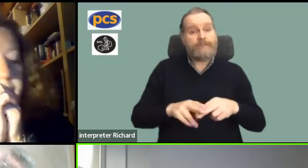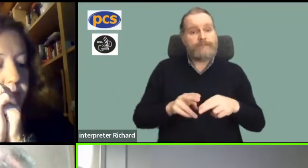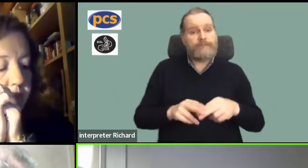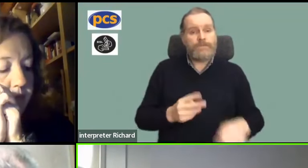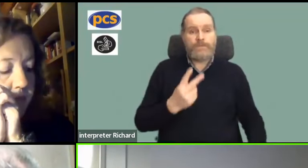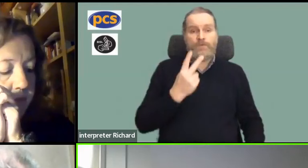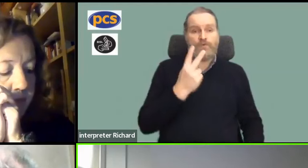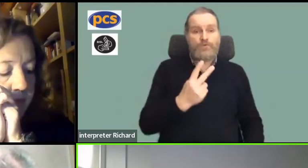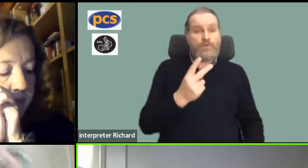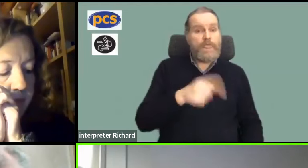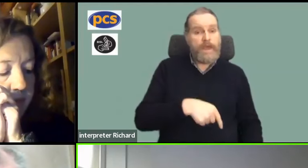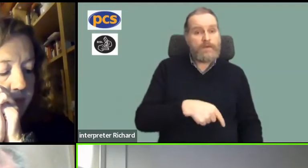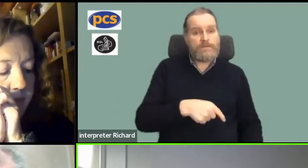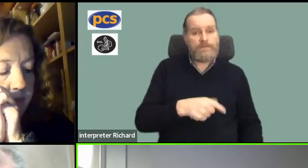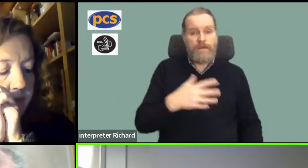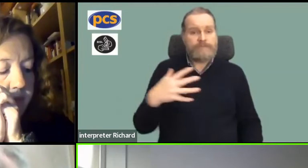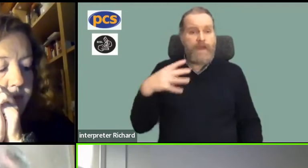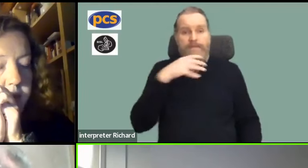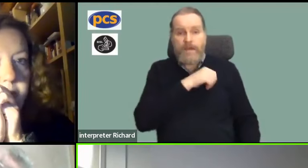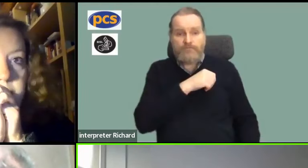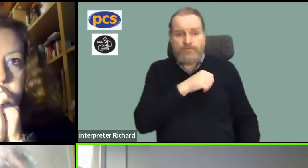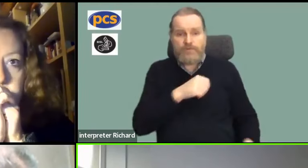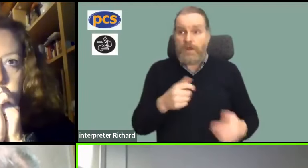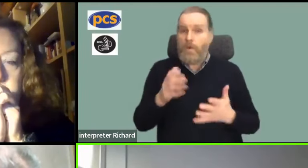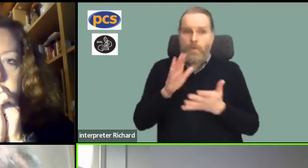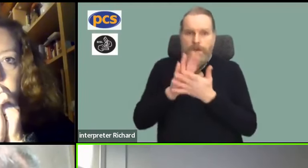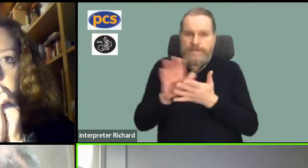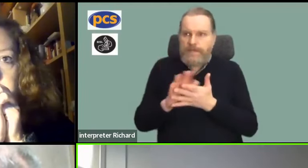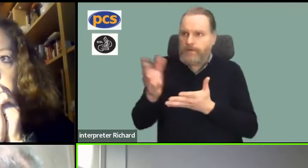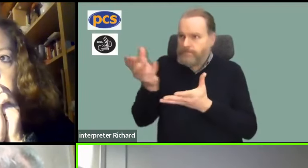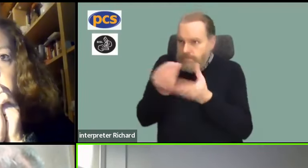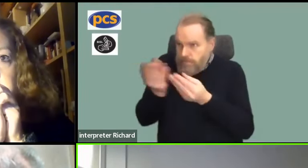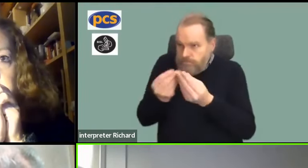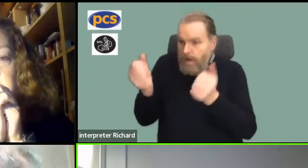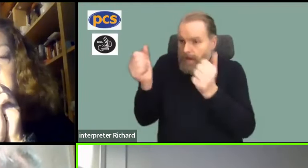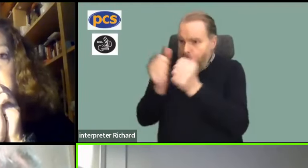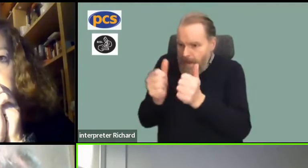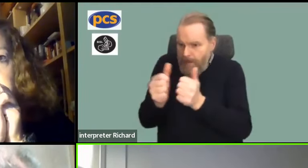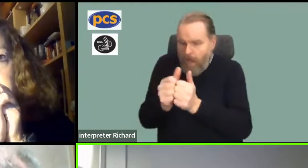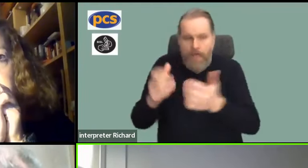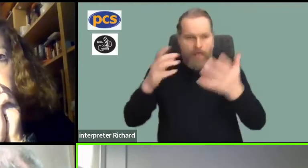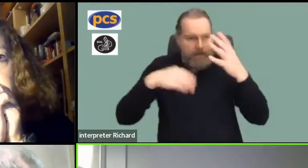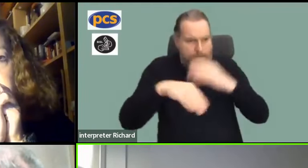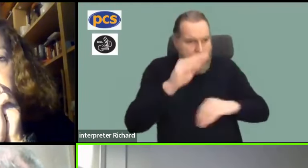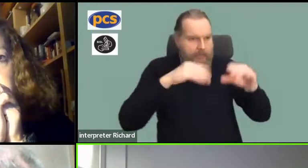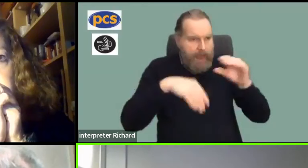half 1,000 people. administers over 2, administers over 2 billion pounds a year. So yeah pounds a year.